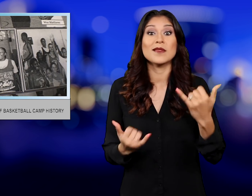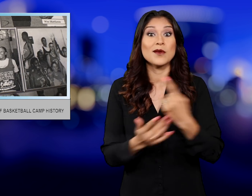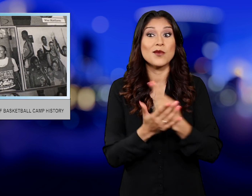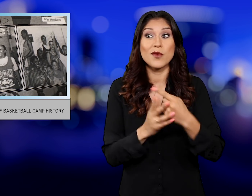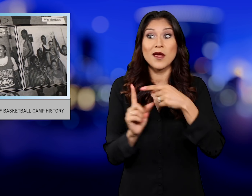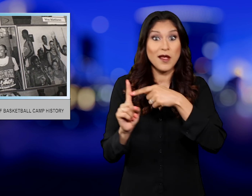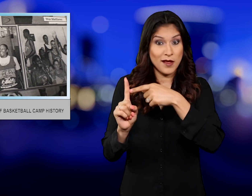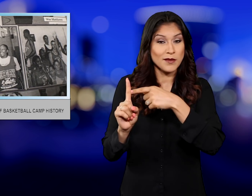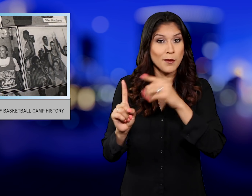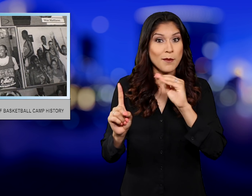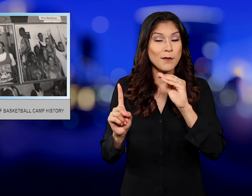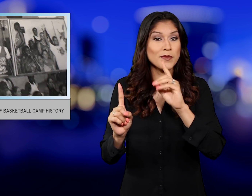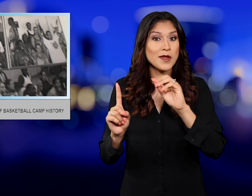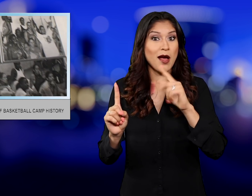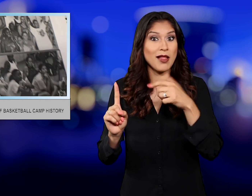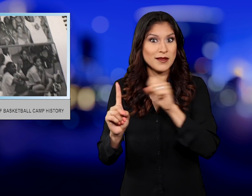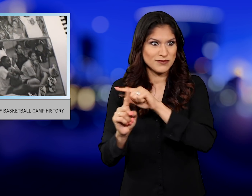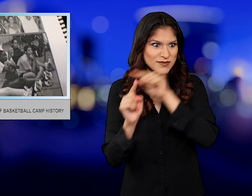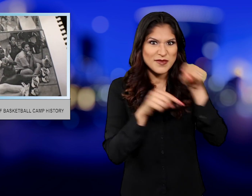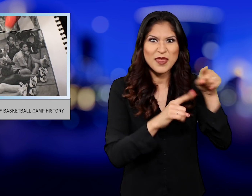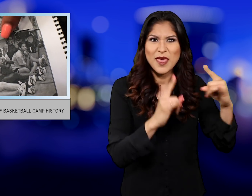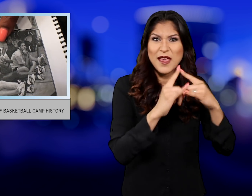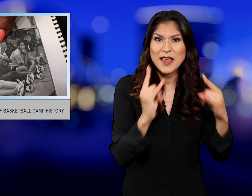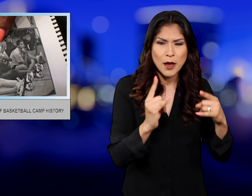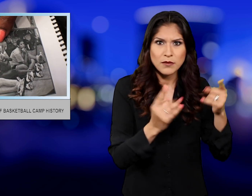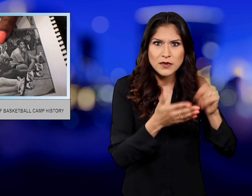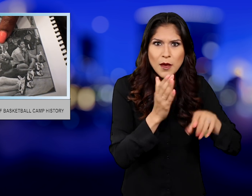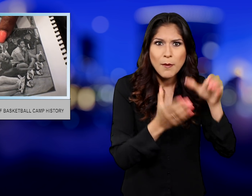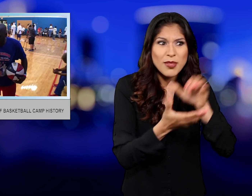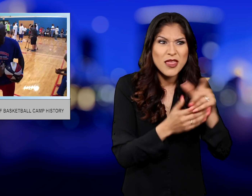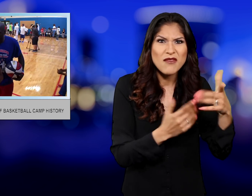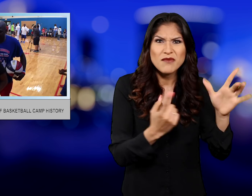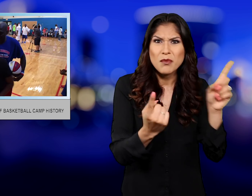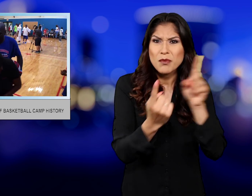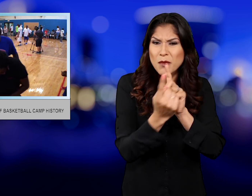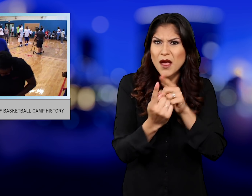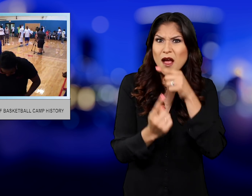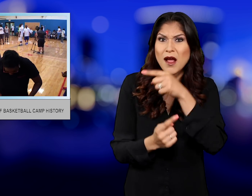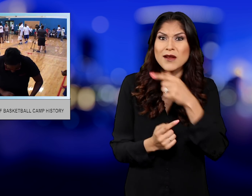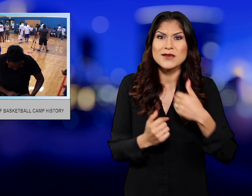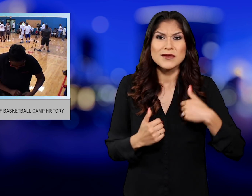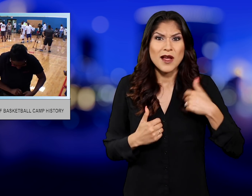As it turns out, Douglas was at the camp this week and couldn't believe he was meeting that